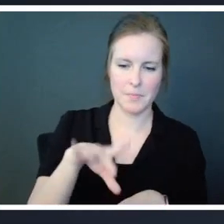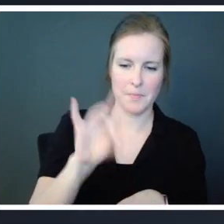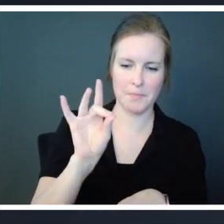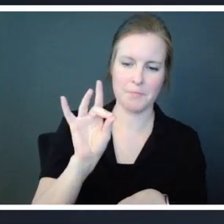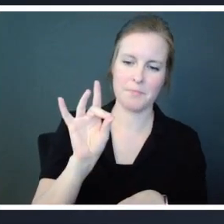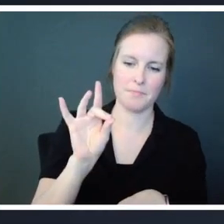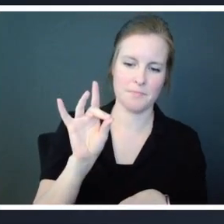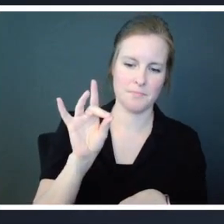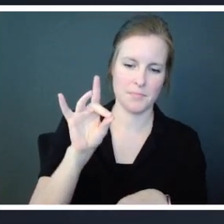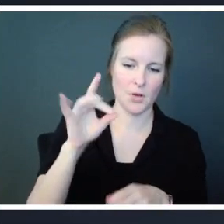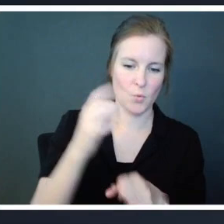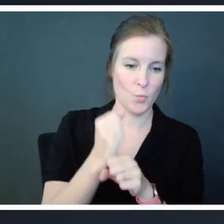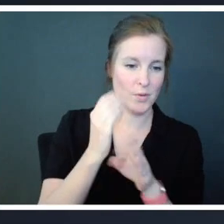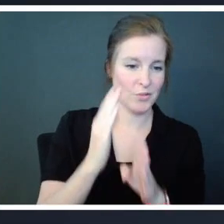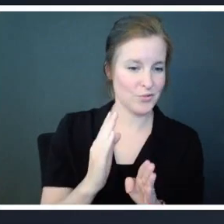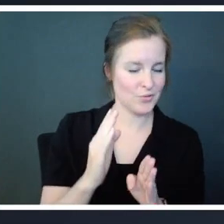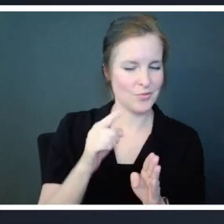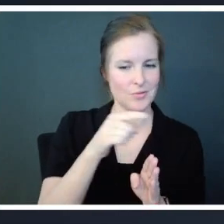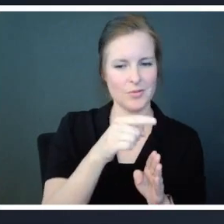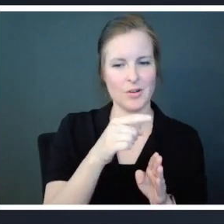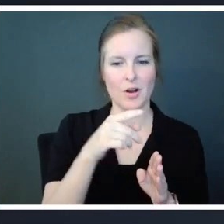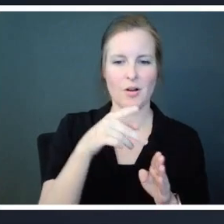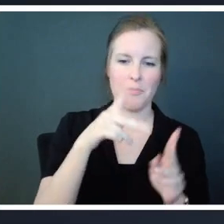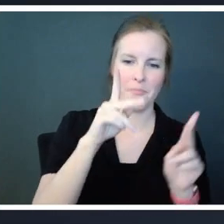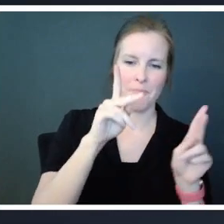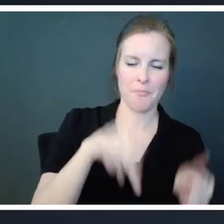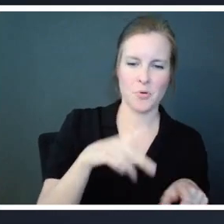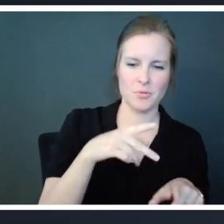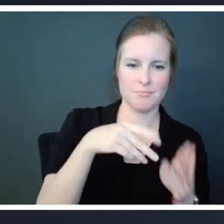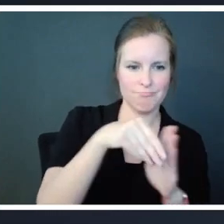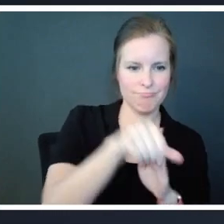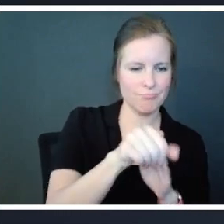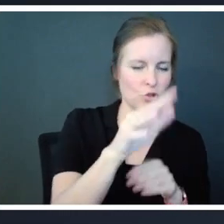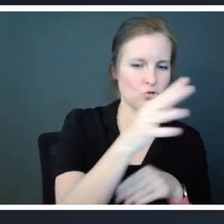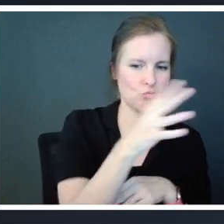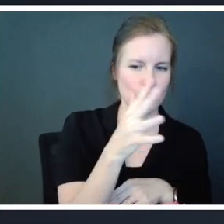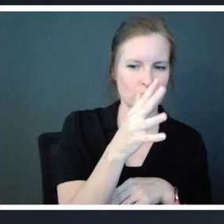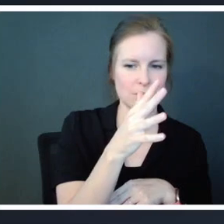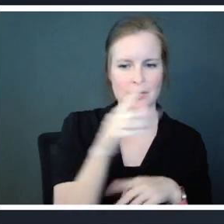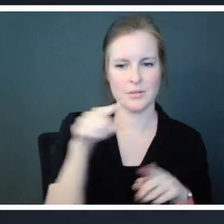a house being connected with the power of the sun, a beach cleanup scene,